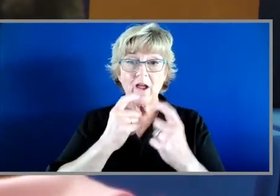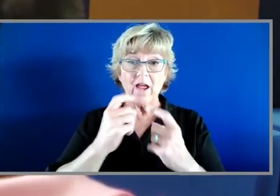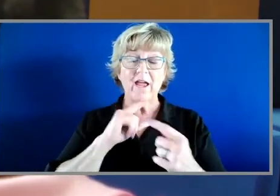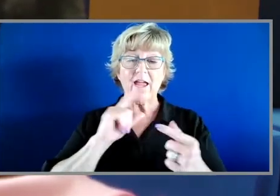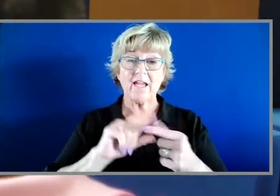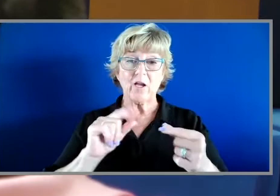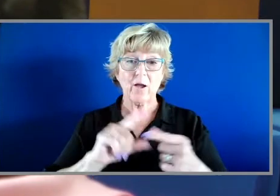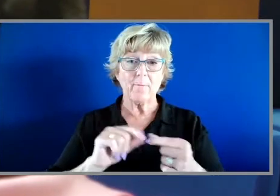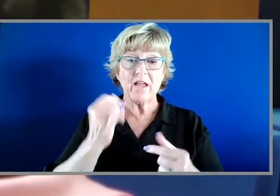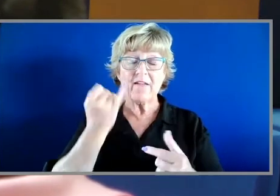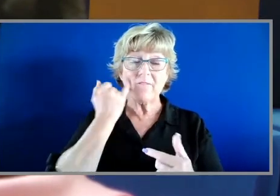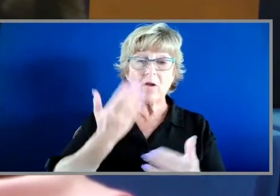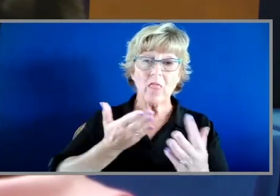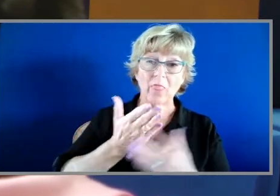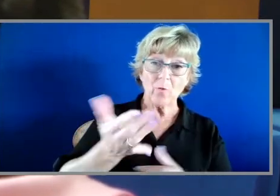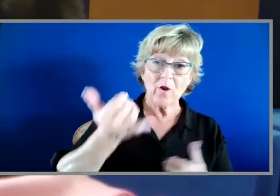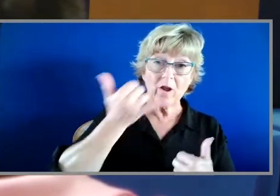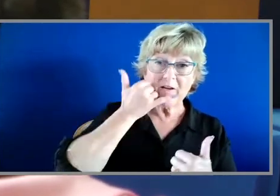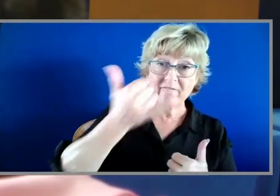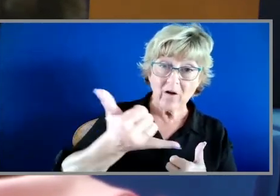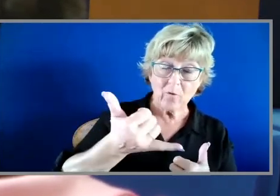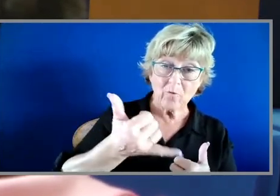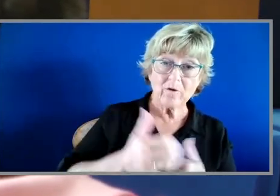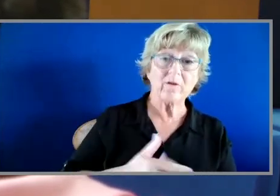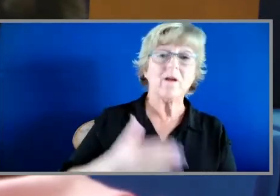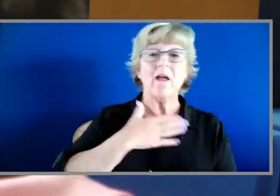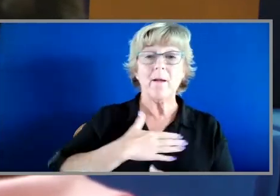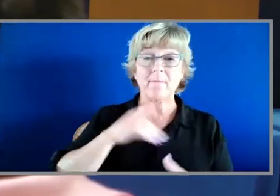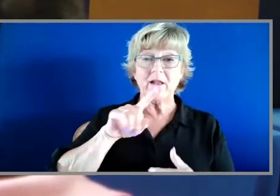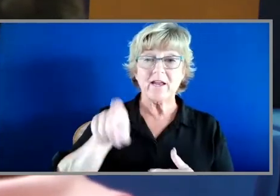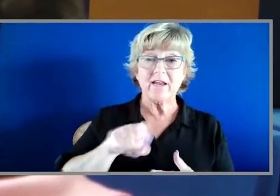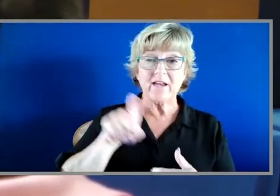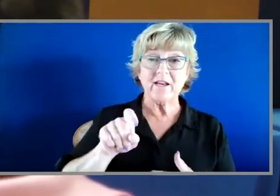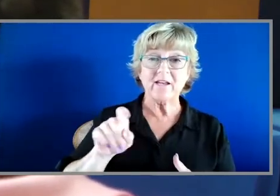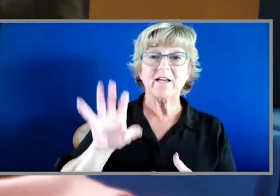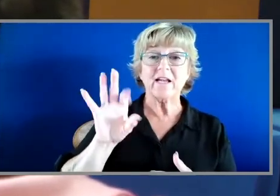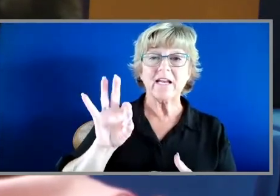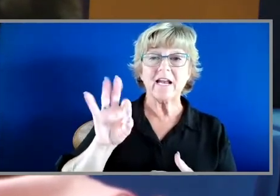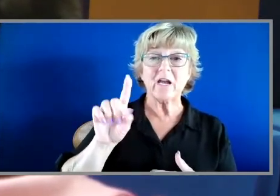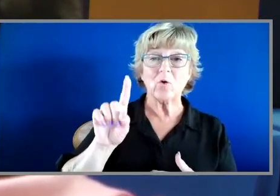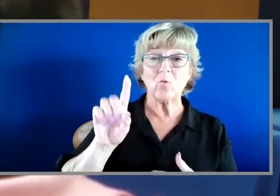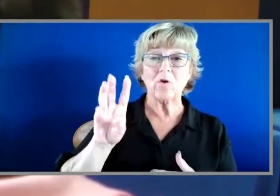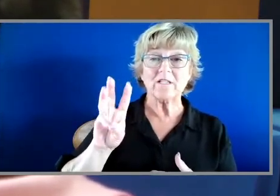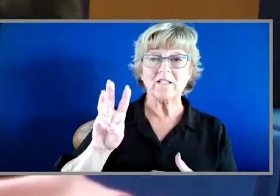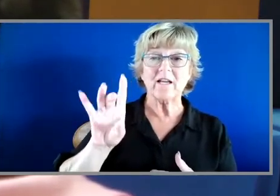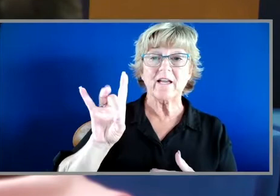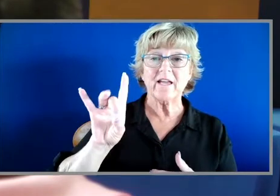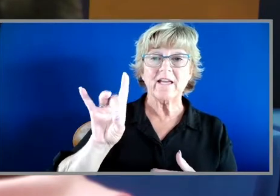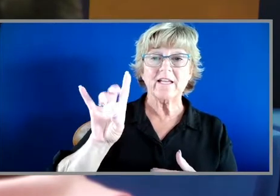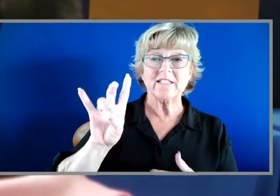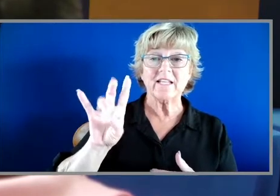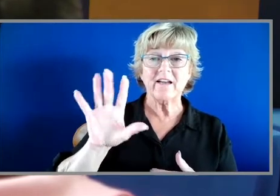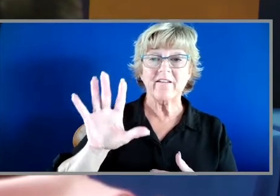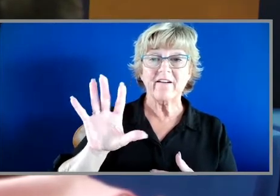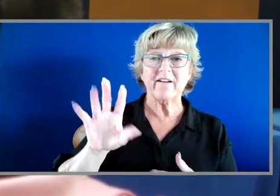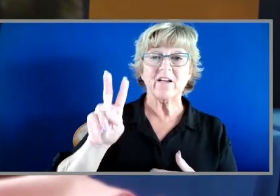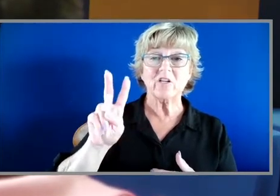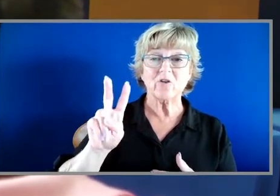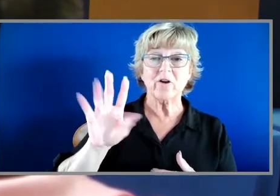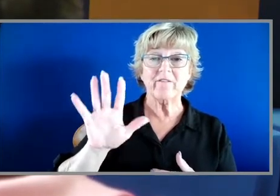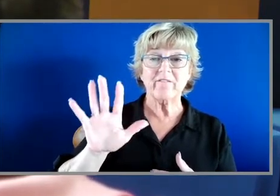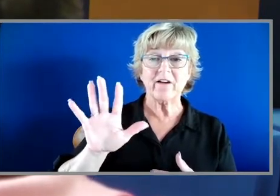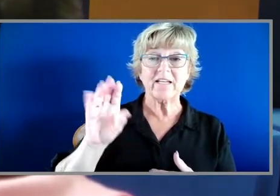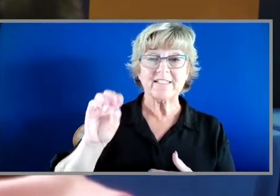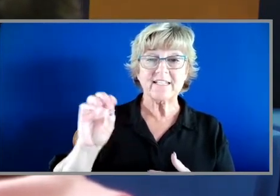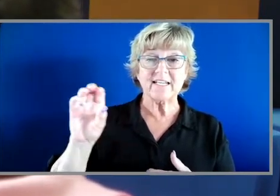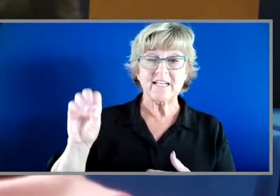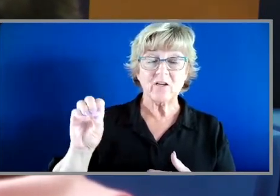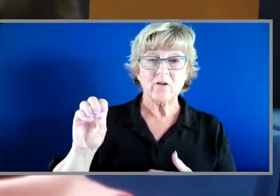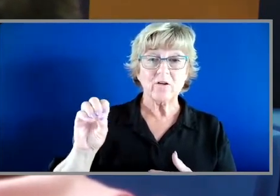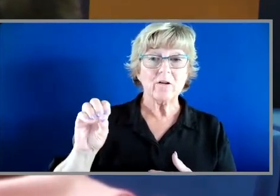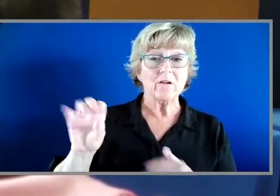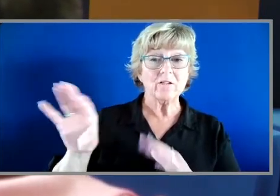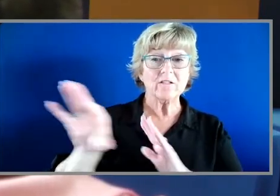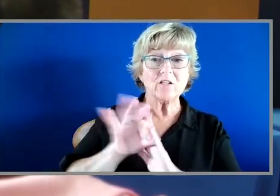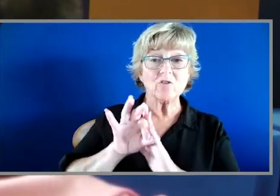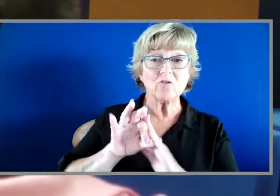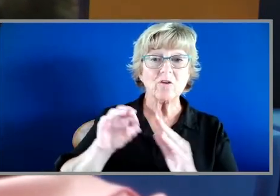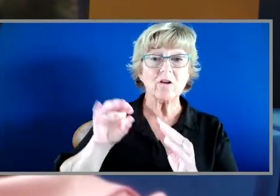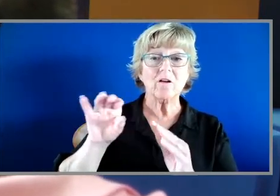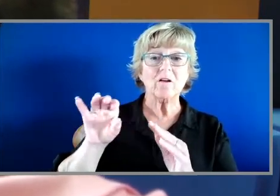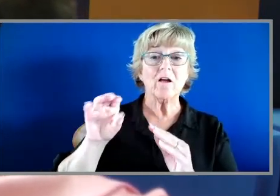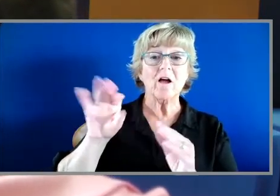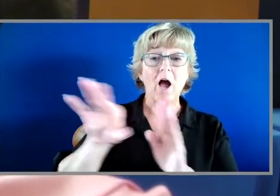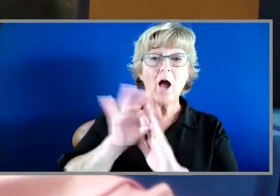Studio: To make a public comment by phone during tonight's presentation, please dial 916875 to 500 and choose option number